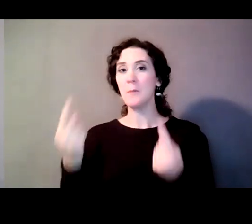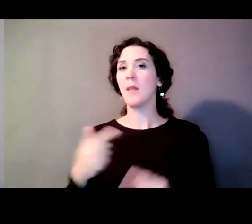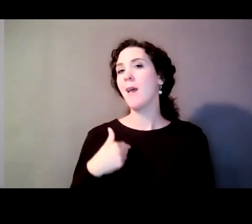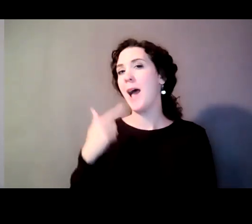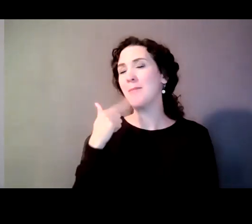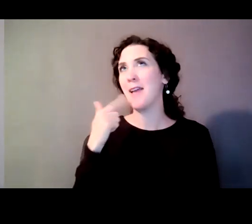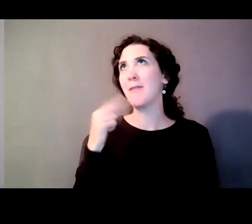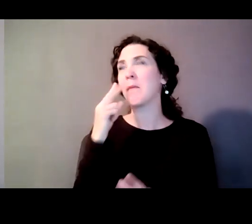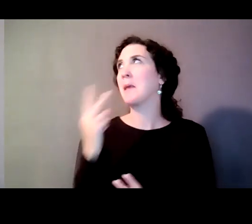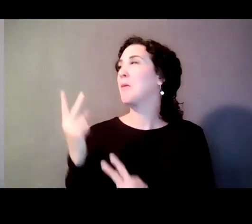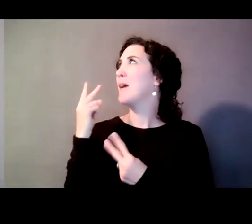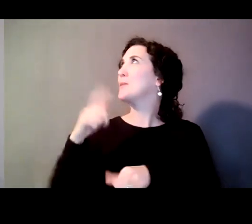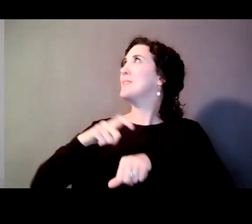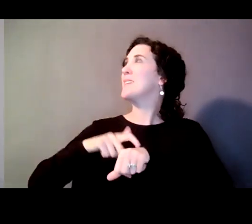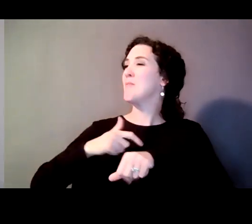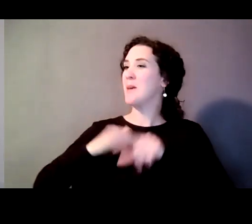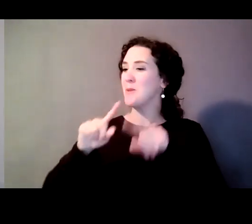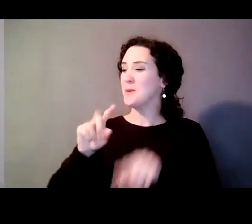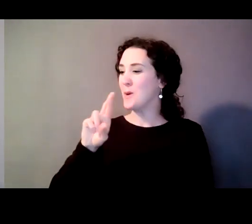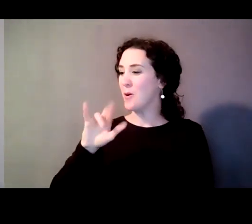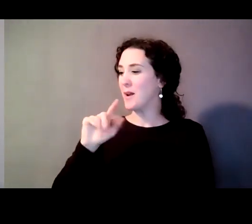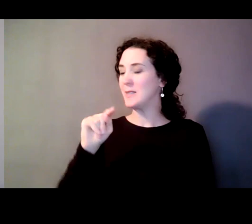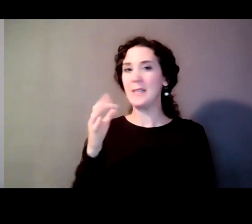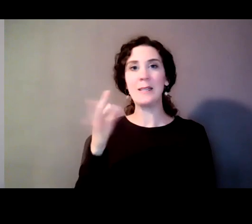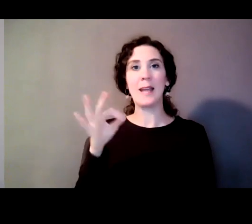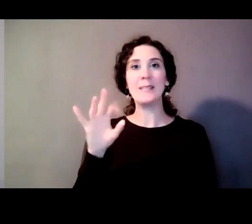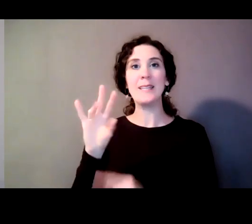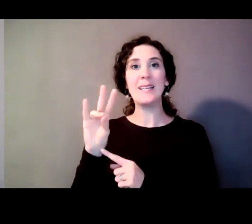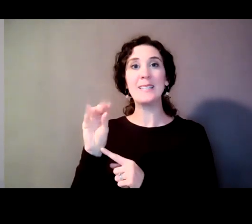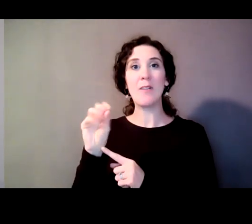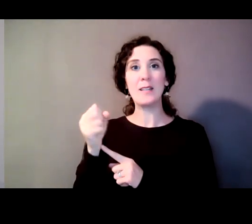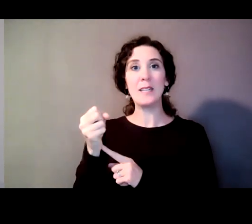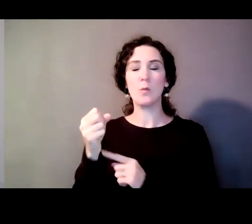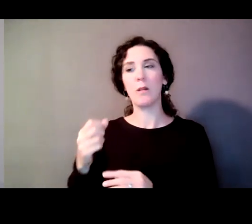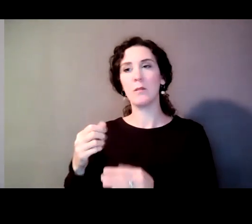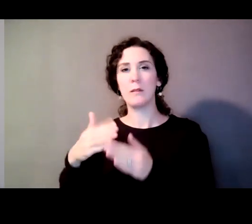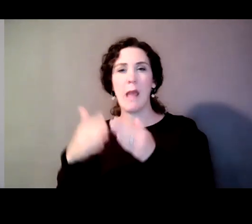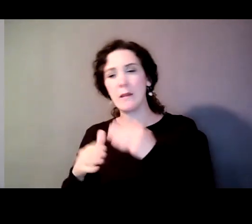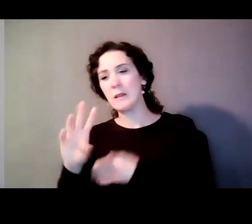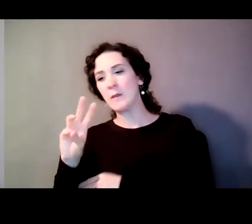back to my time at RIT in the late 1960s and early